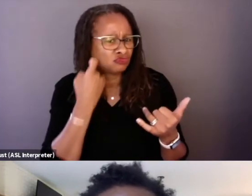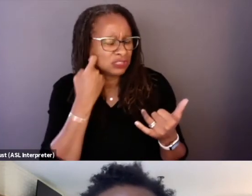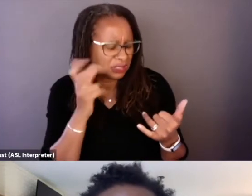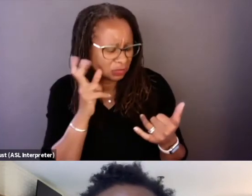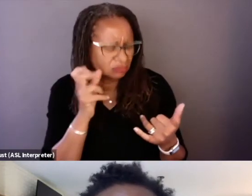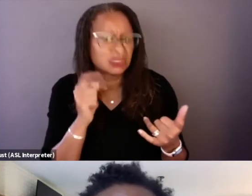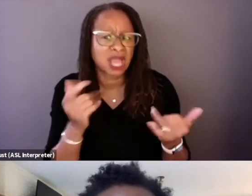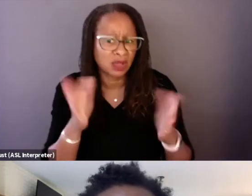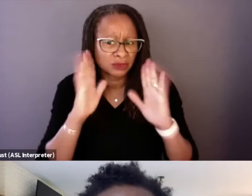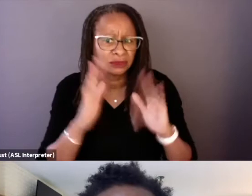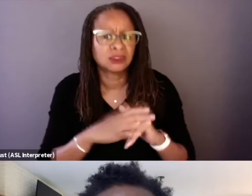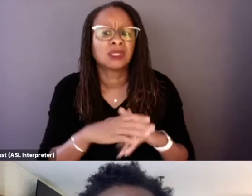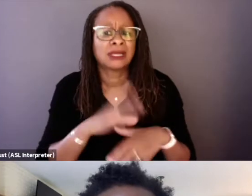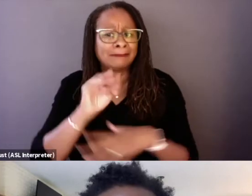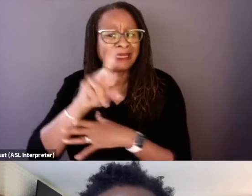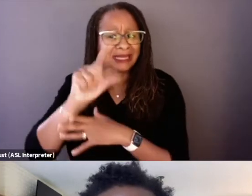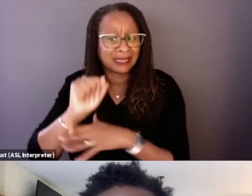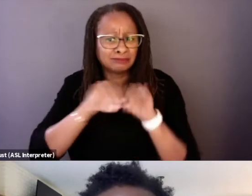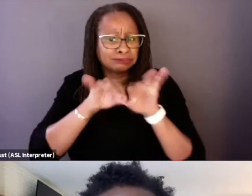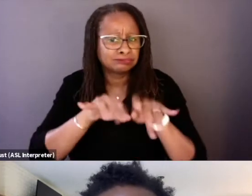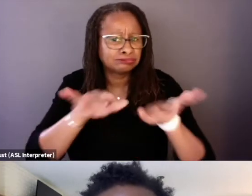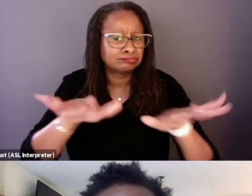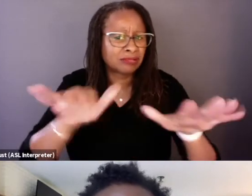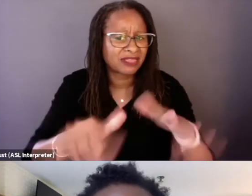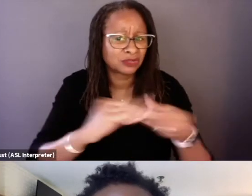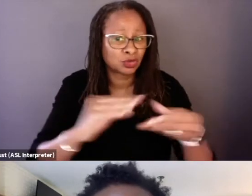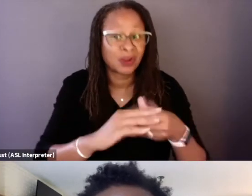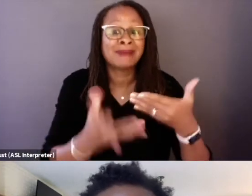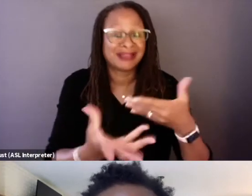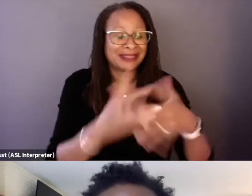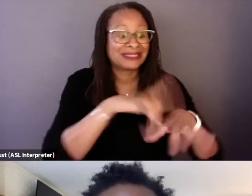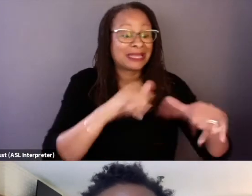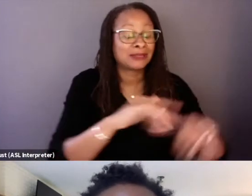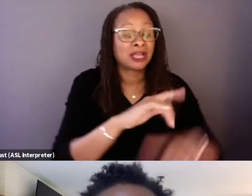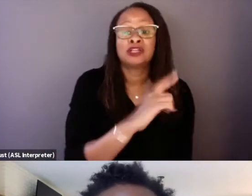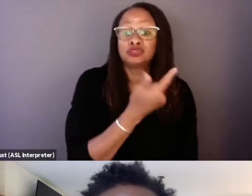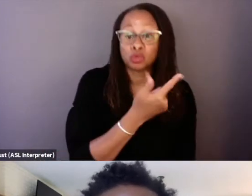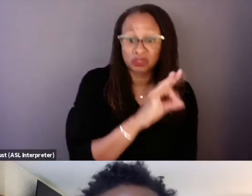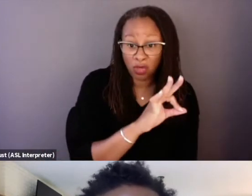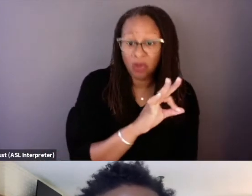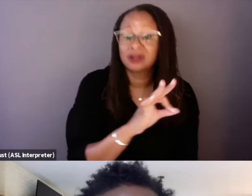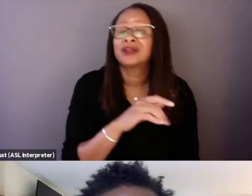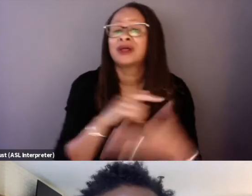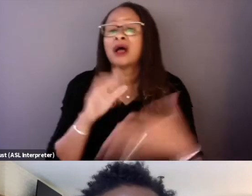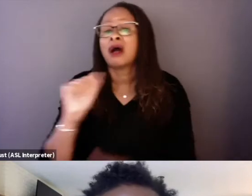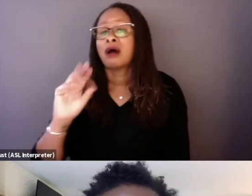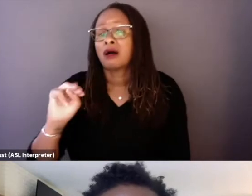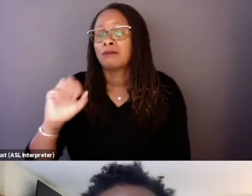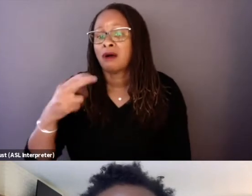with the killing of George Floyd and Ahmaud Arbery, and these killings that we were seeing of Black people